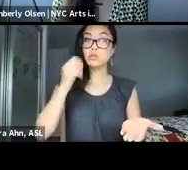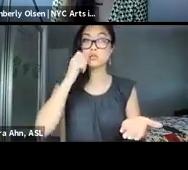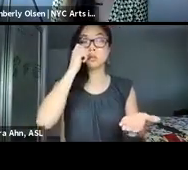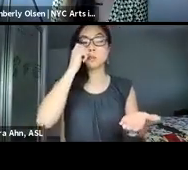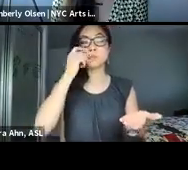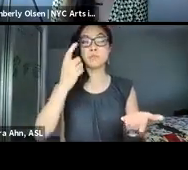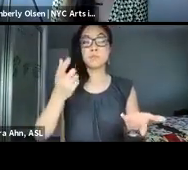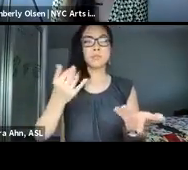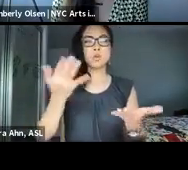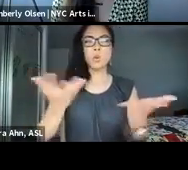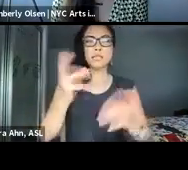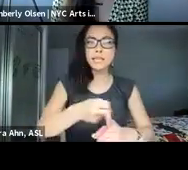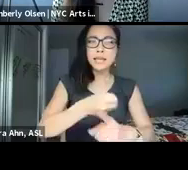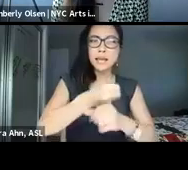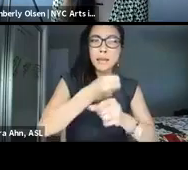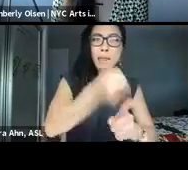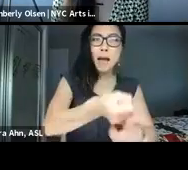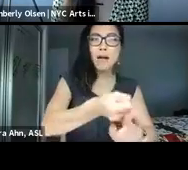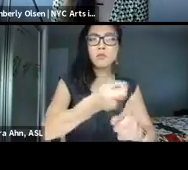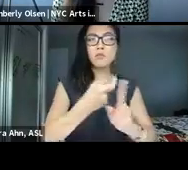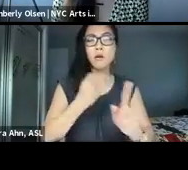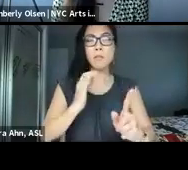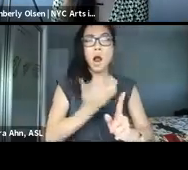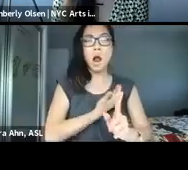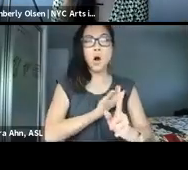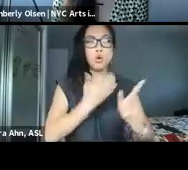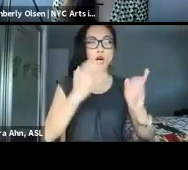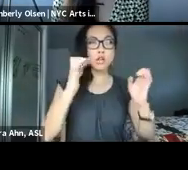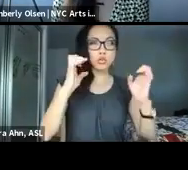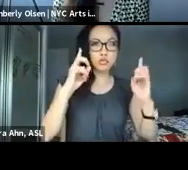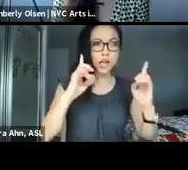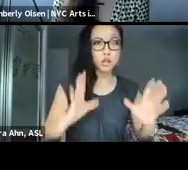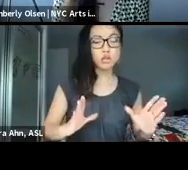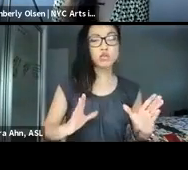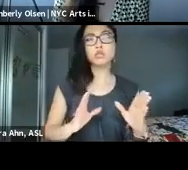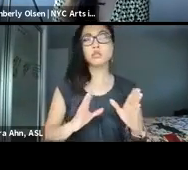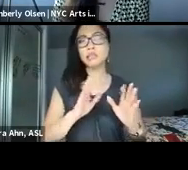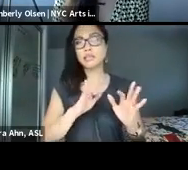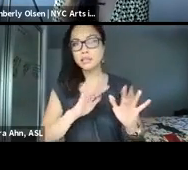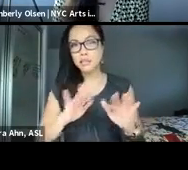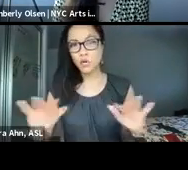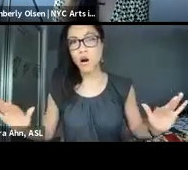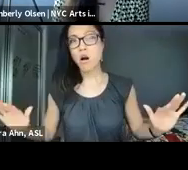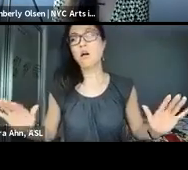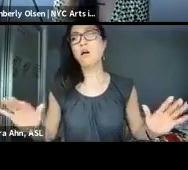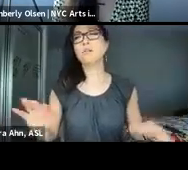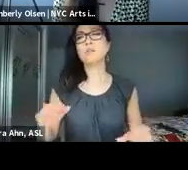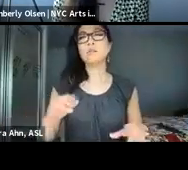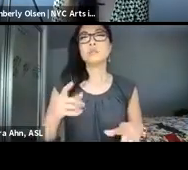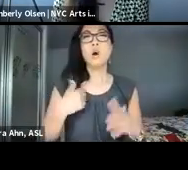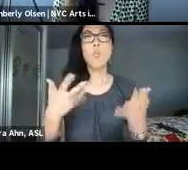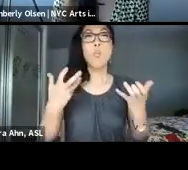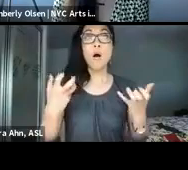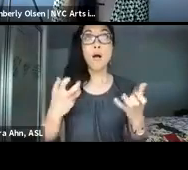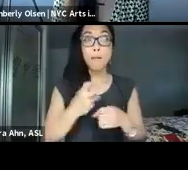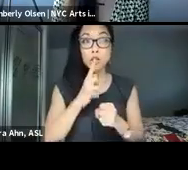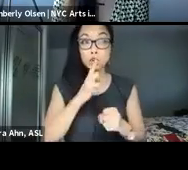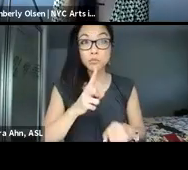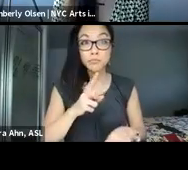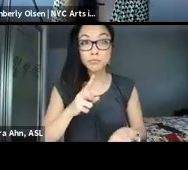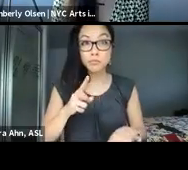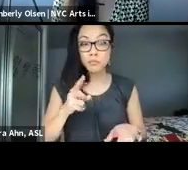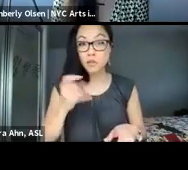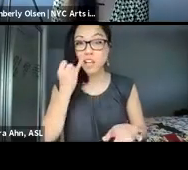find it under Dance/NYC and under the new section, you can you find how you take action